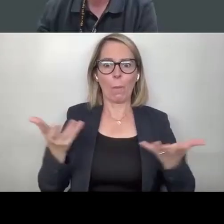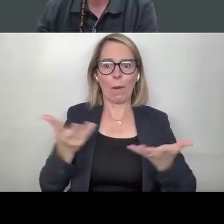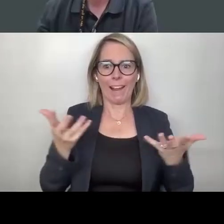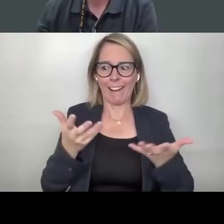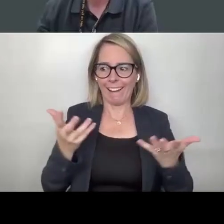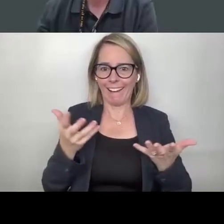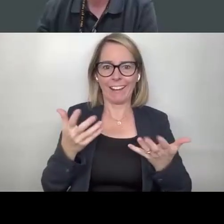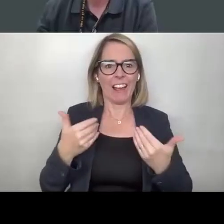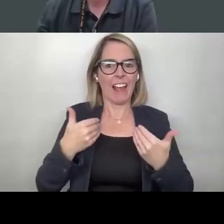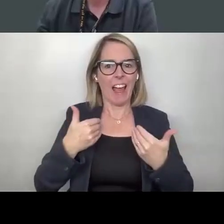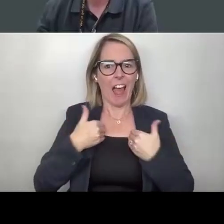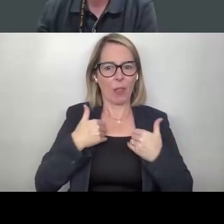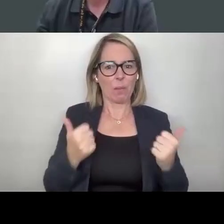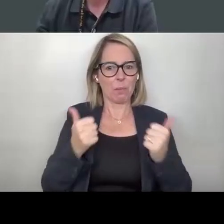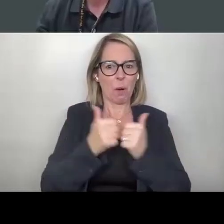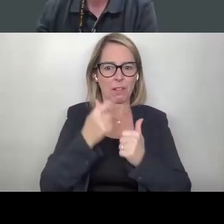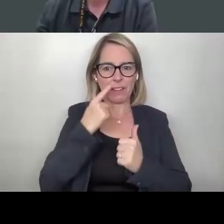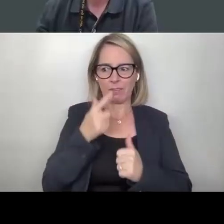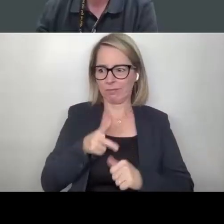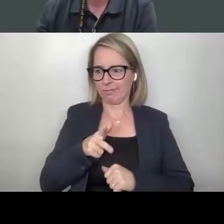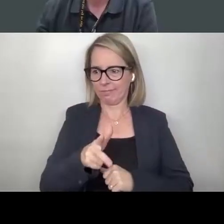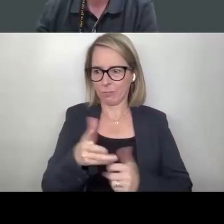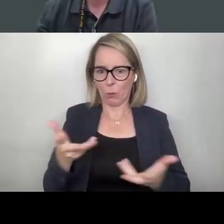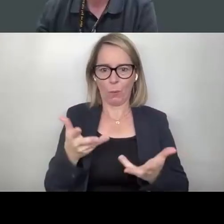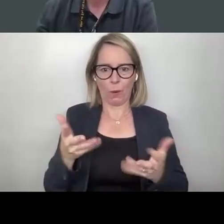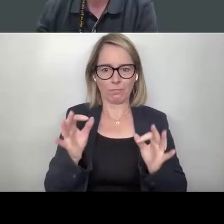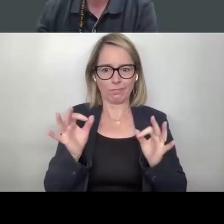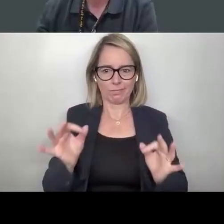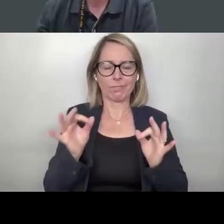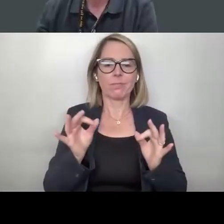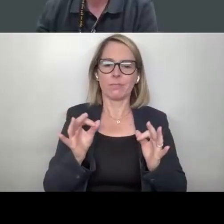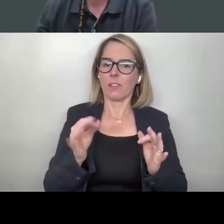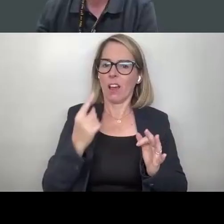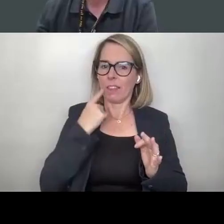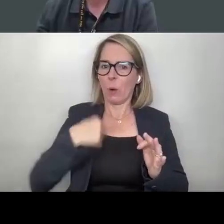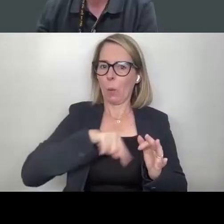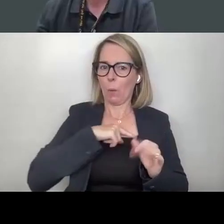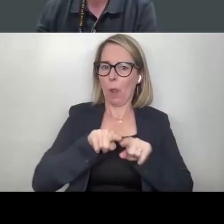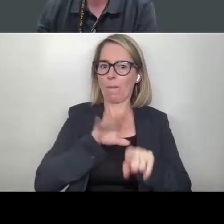I think that that's a universal thing we can learn from your video. Catrin, are there any